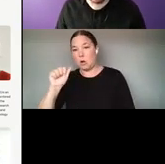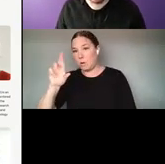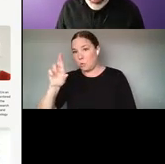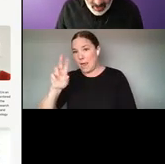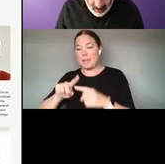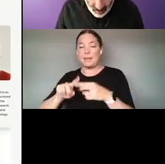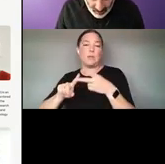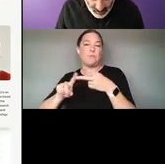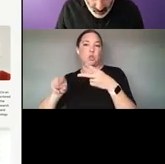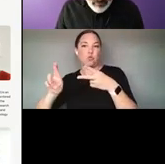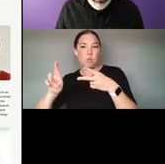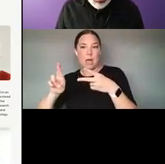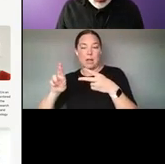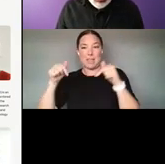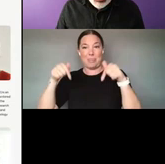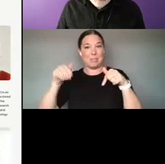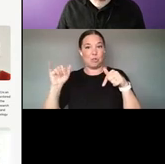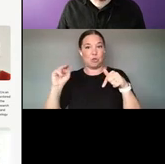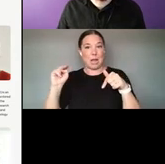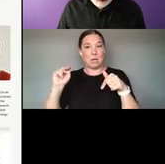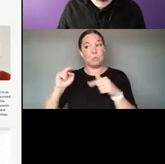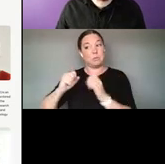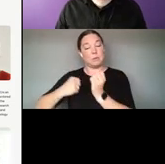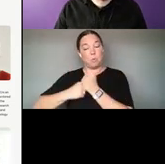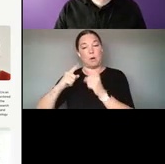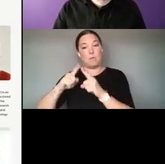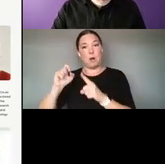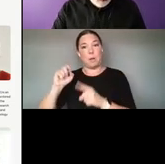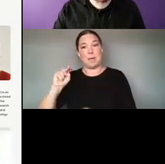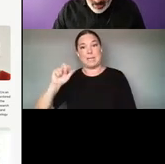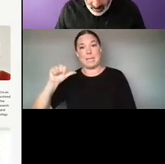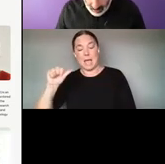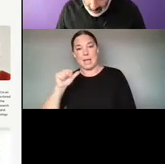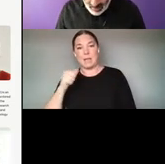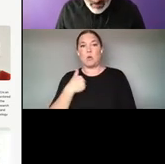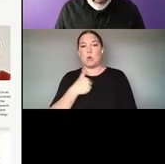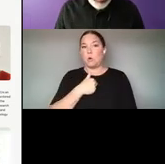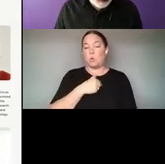JANUARY WITH SUPPORT FROM THE NEA WE FOCUSED ON CRAFTING AND HOMEMADE TYPES OF APPROACHES